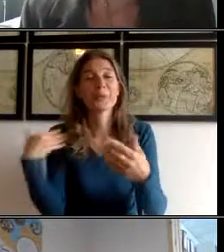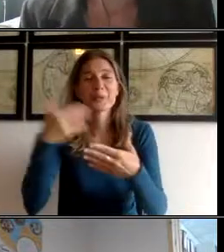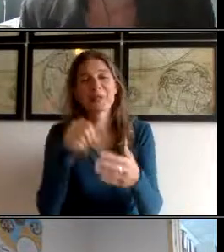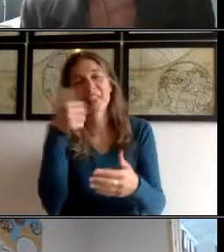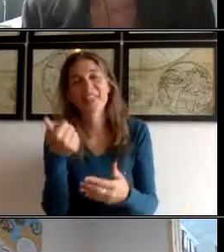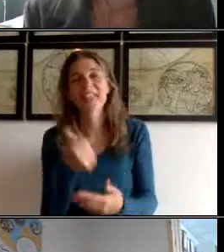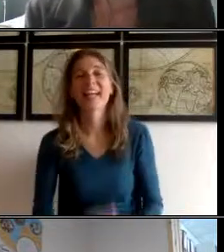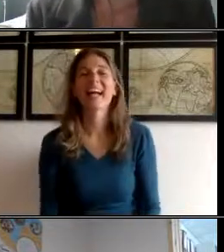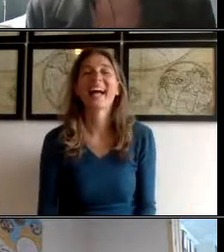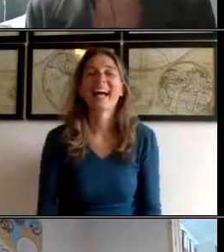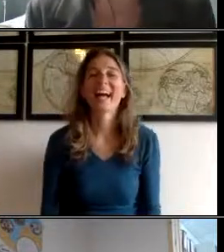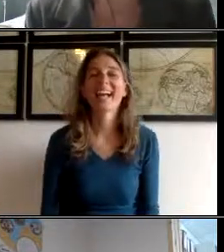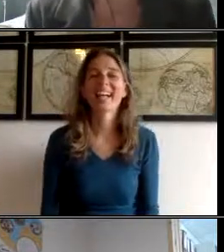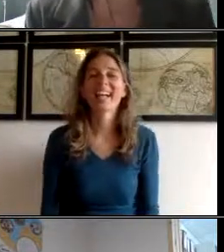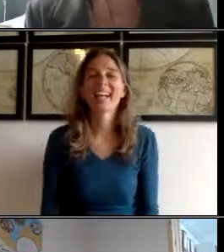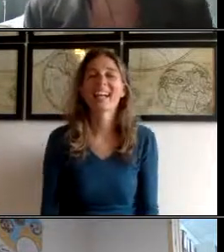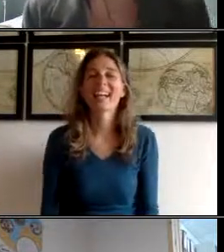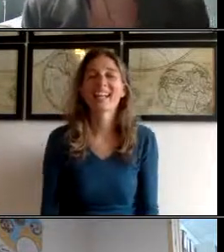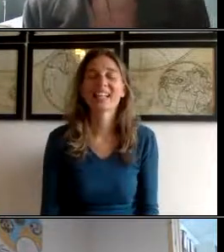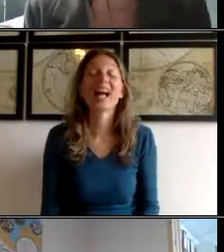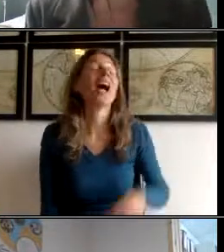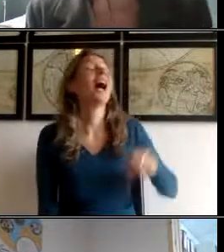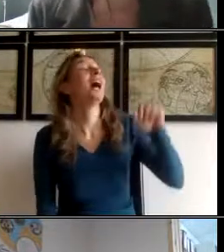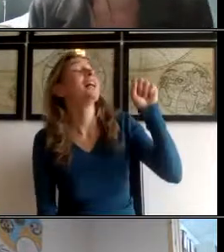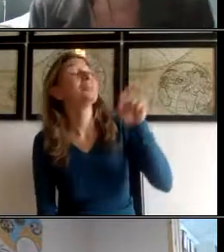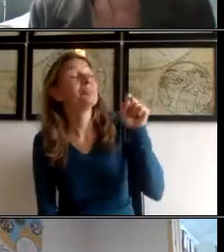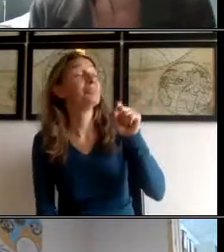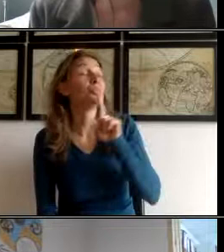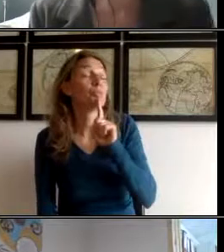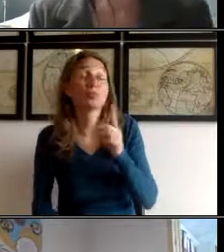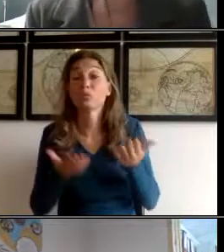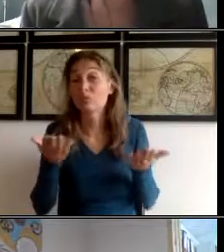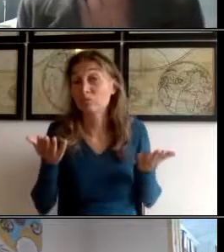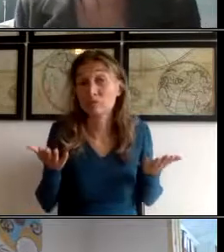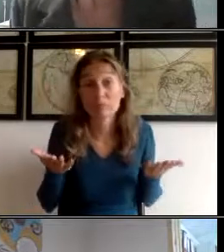Thanks Catherine. To be honest, we have taken guidelines